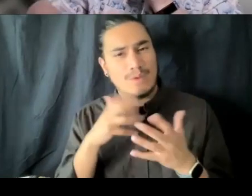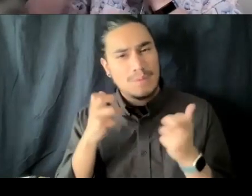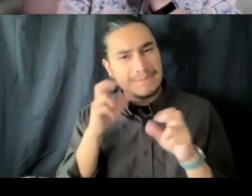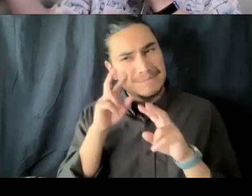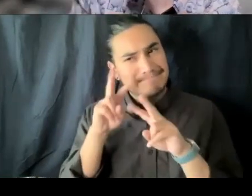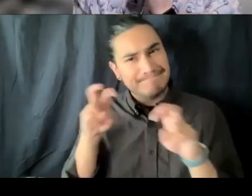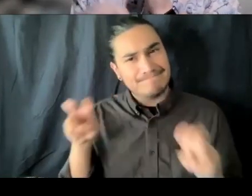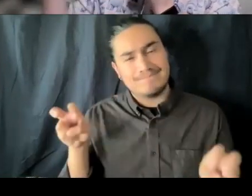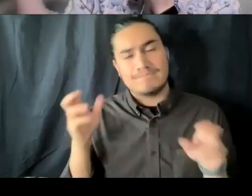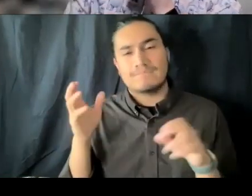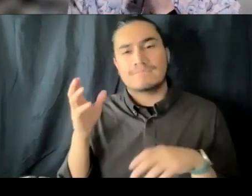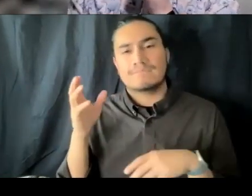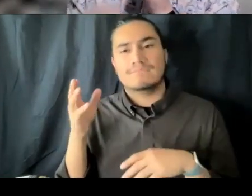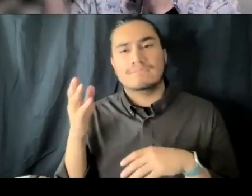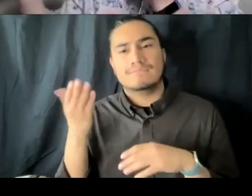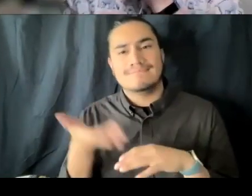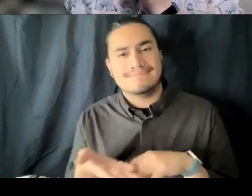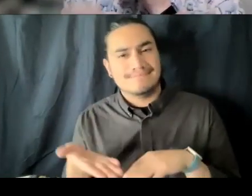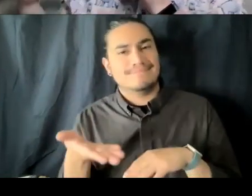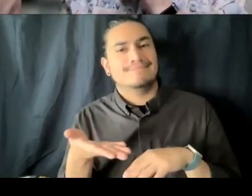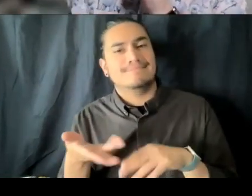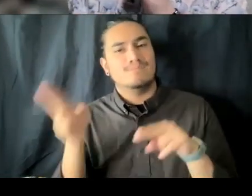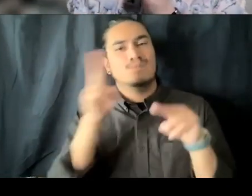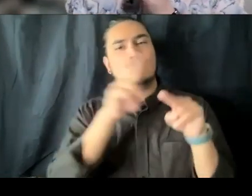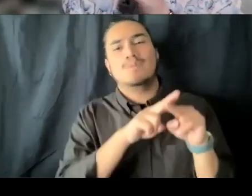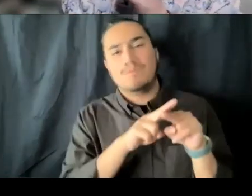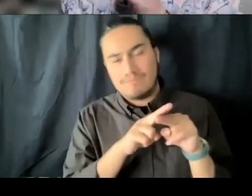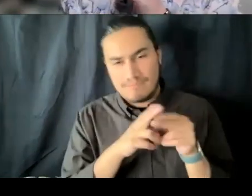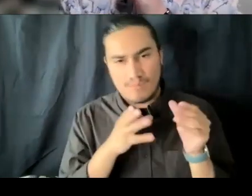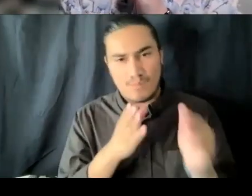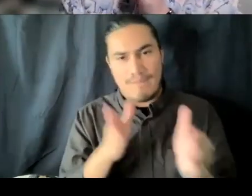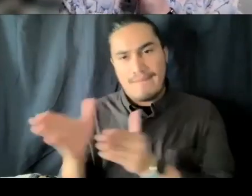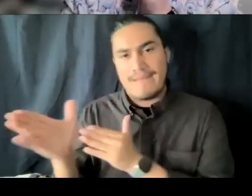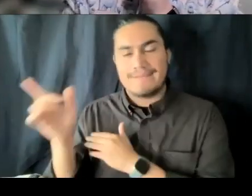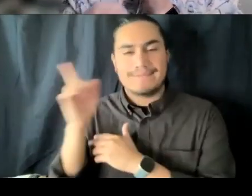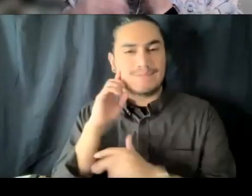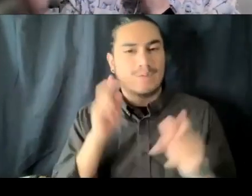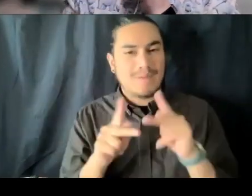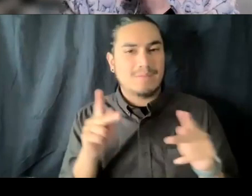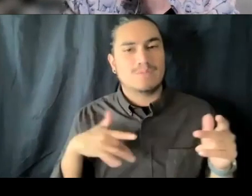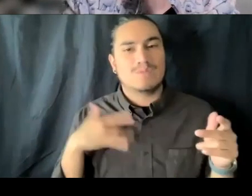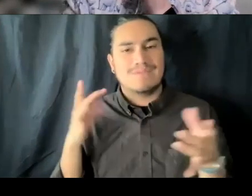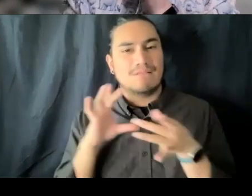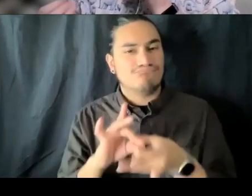is increasing the ways that people are connected to each other and are connected to people